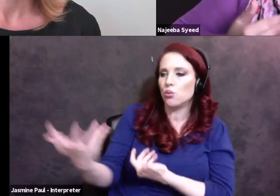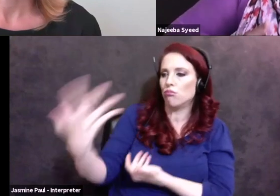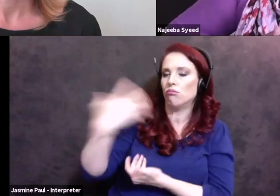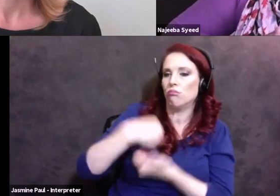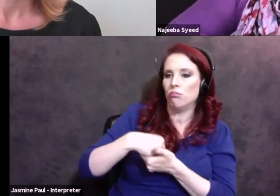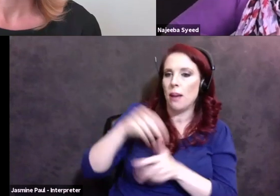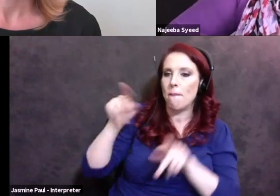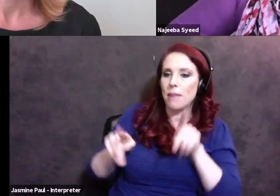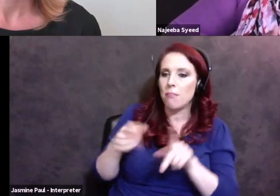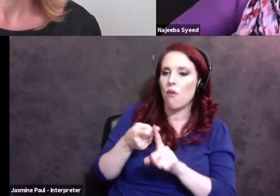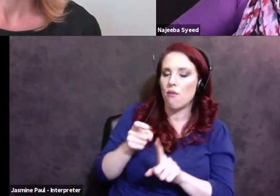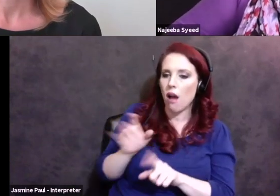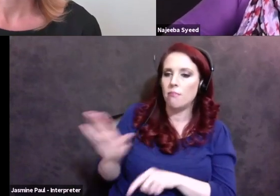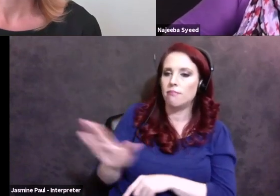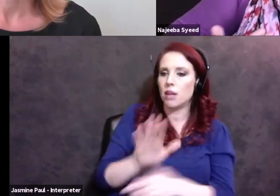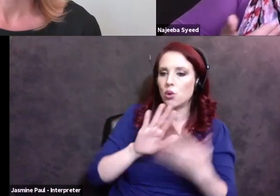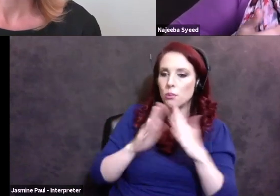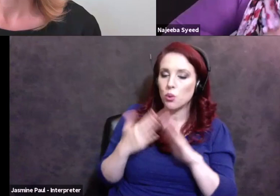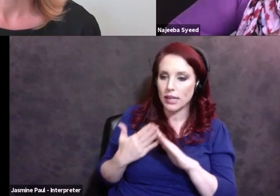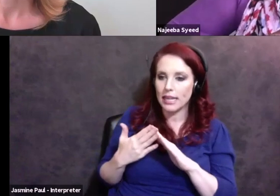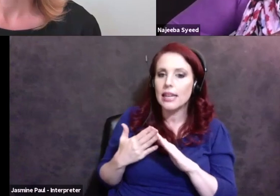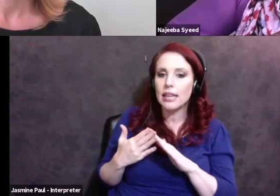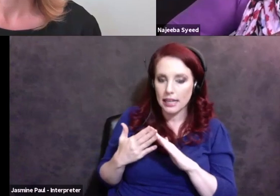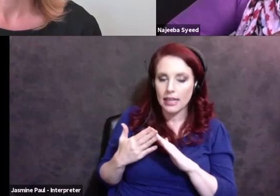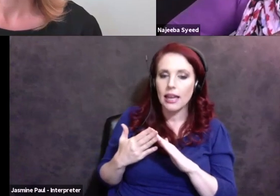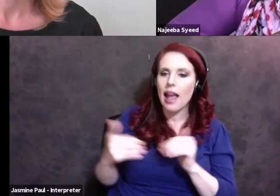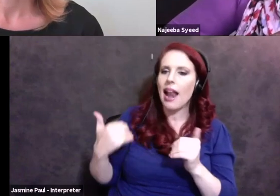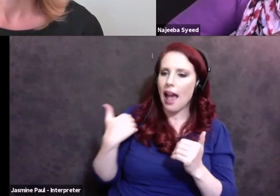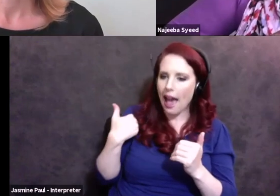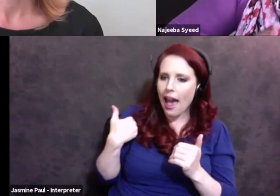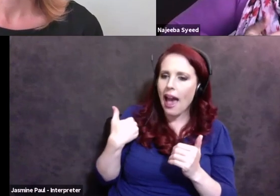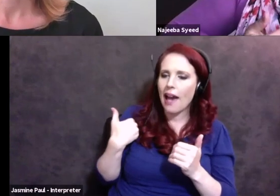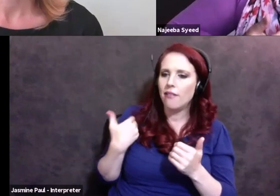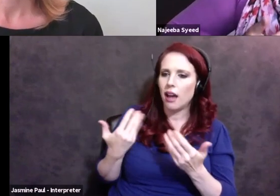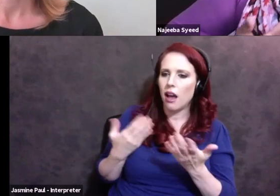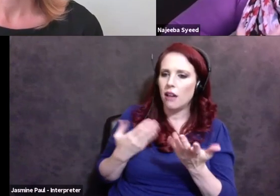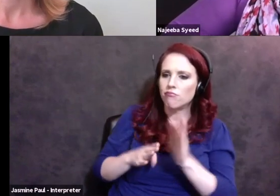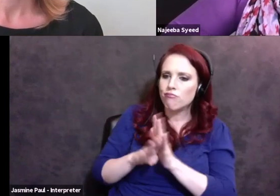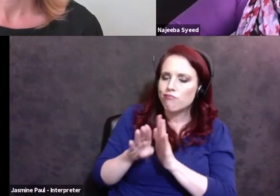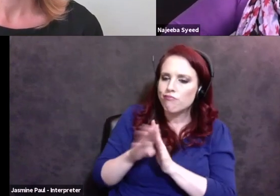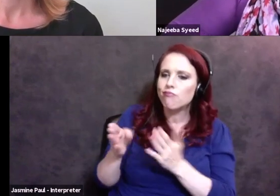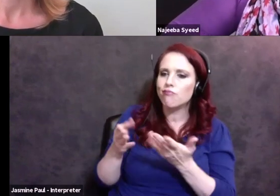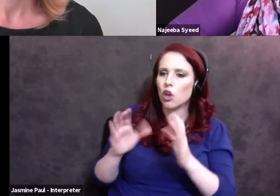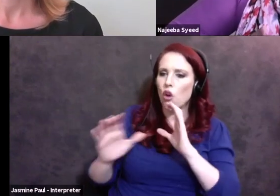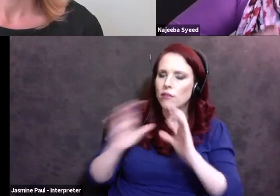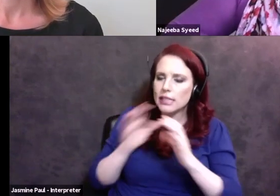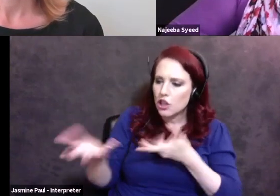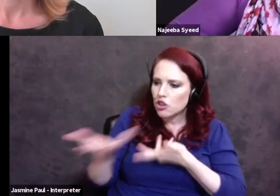the community and have a constructive conversation and to do your research because I think it